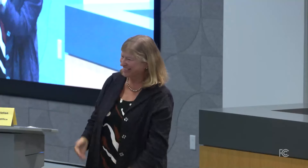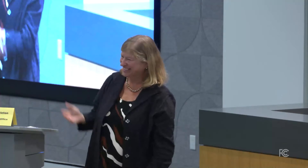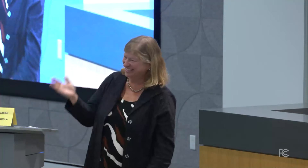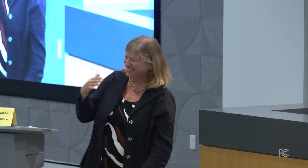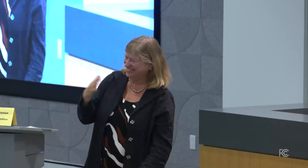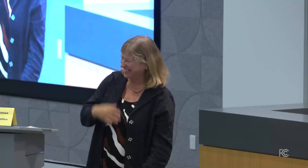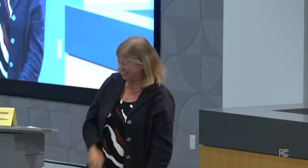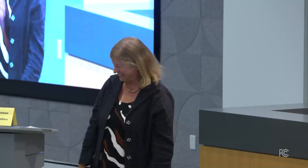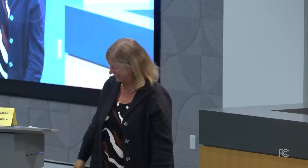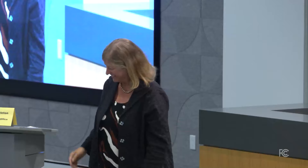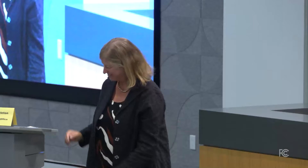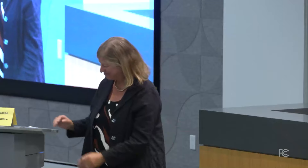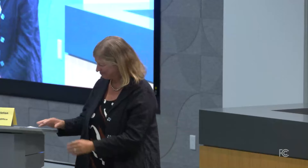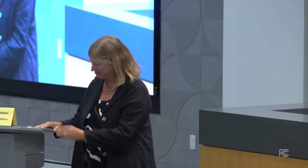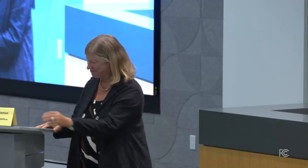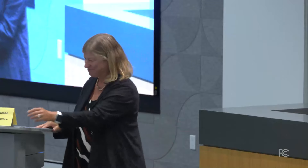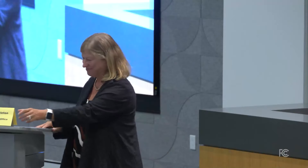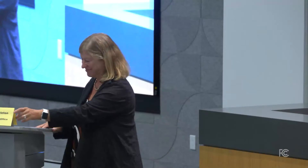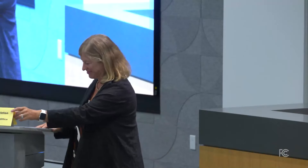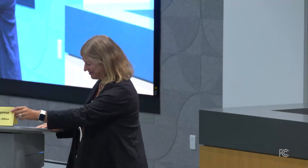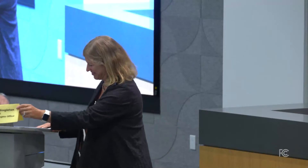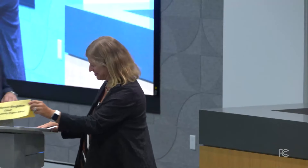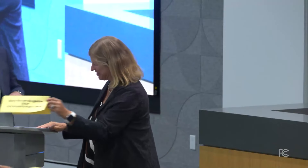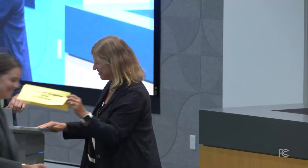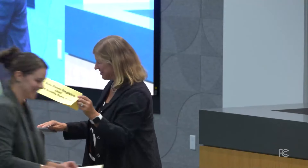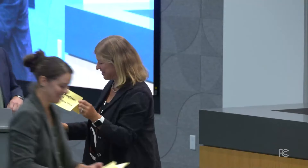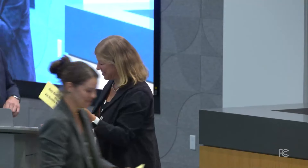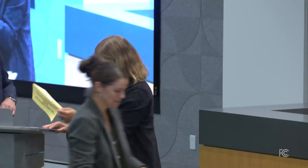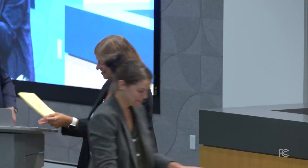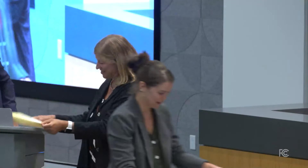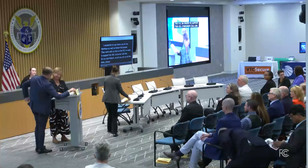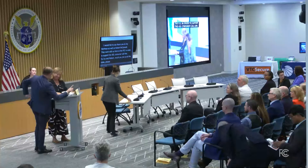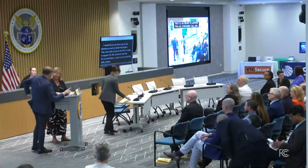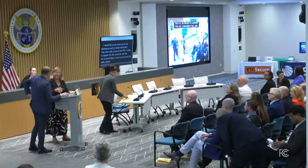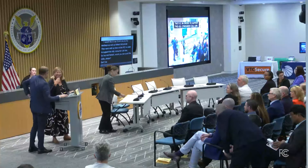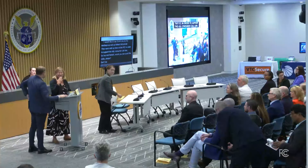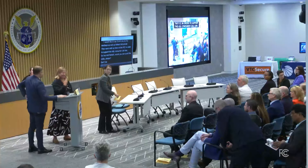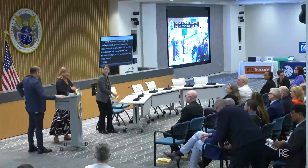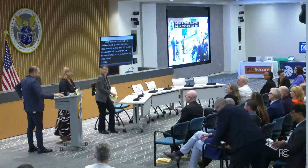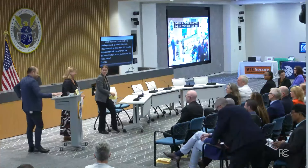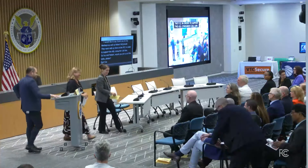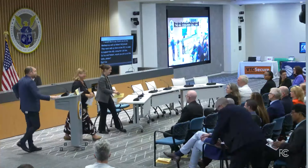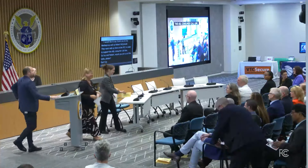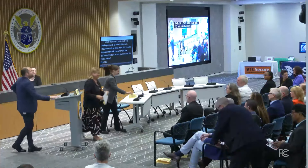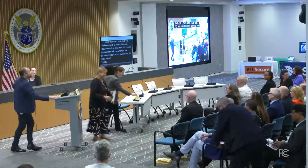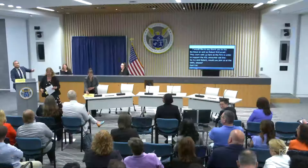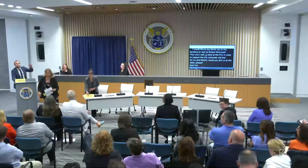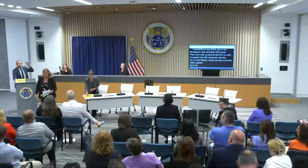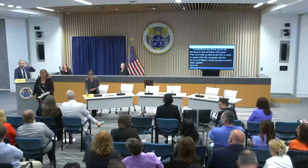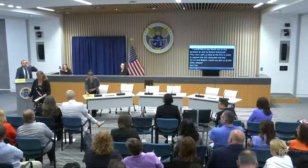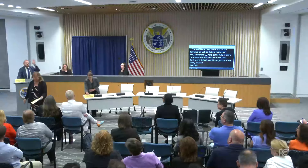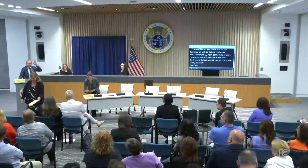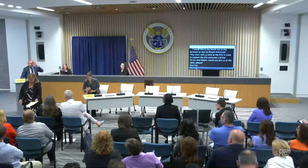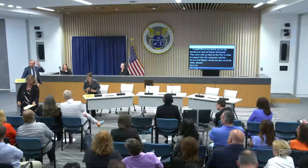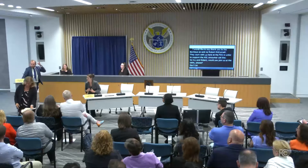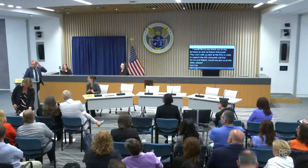THEY WORK WITH US HERE AT THE FCC IN ORDER TO SUPPORT